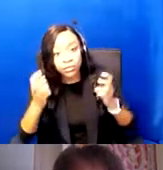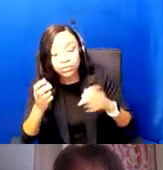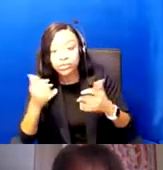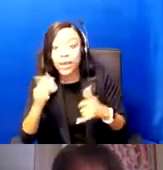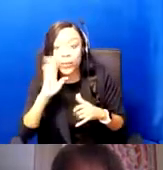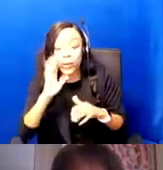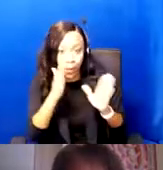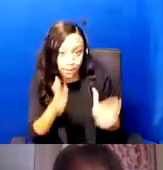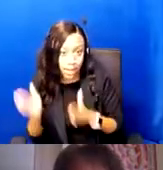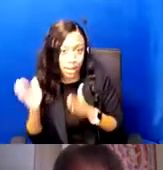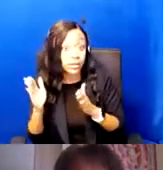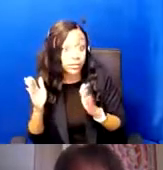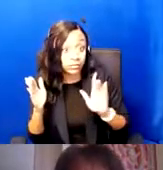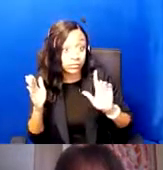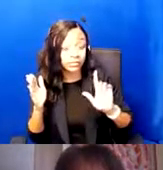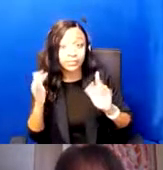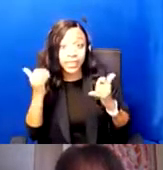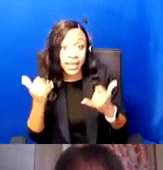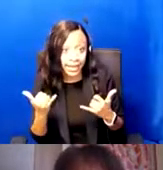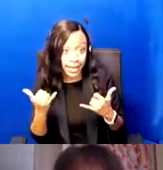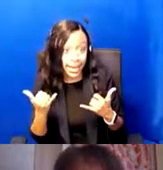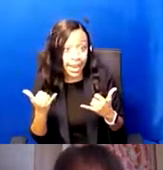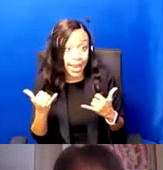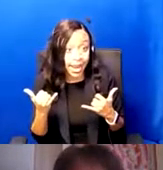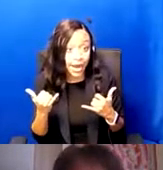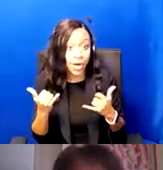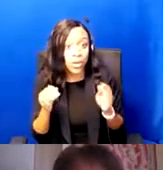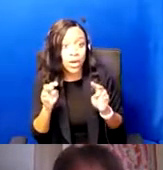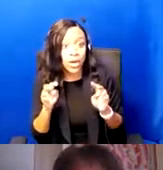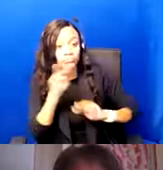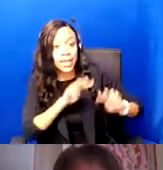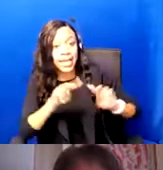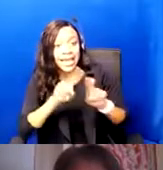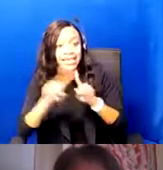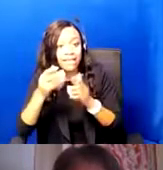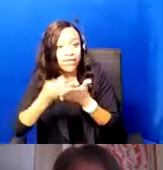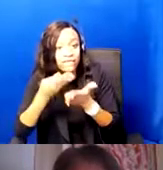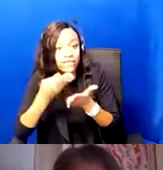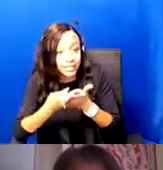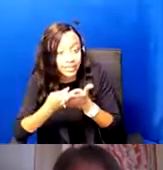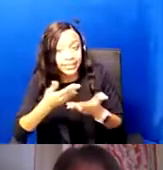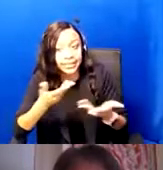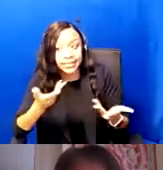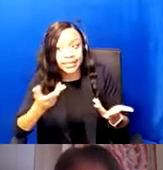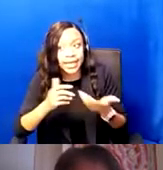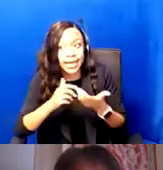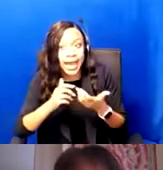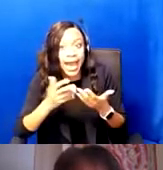And I'm just wondering, in terms of looking at funding sources, that we will look to funders as we advocate